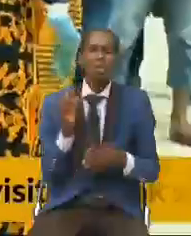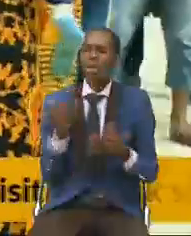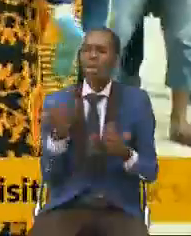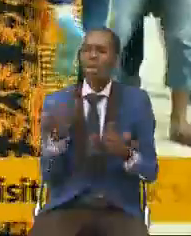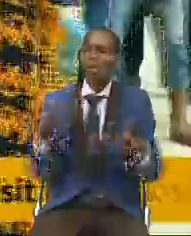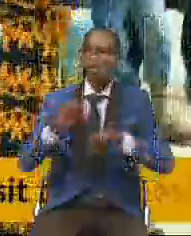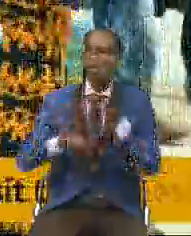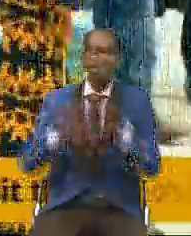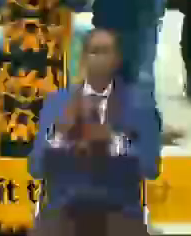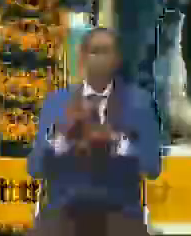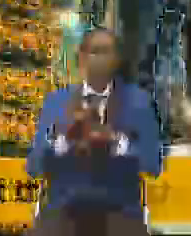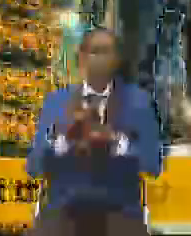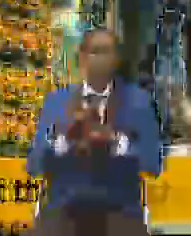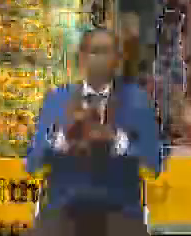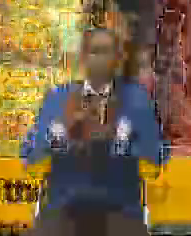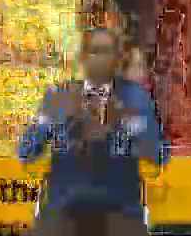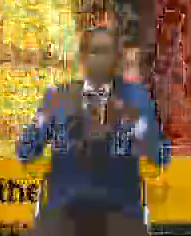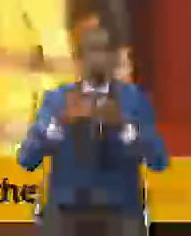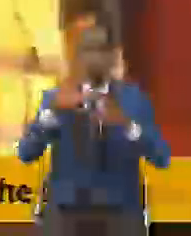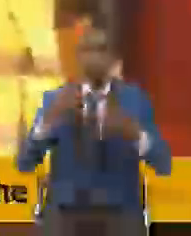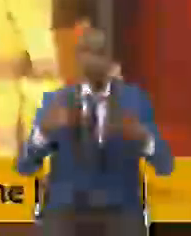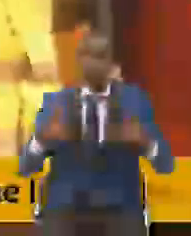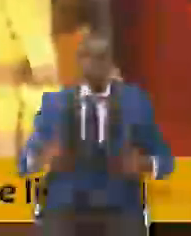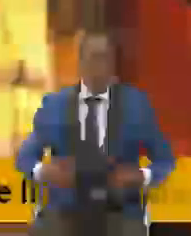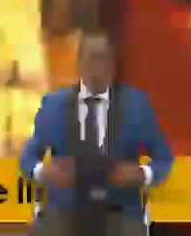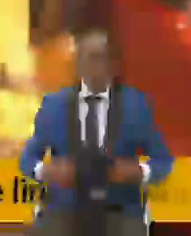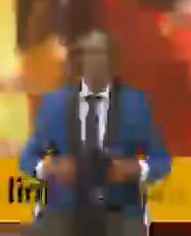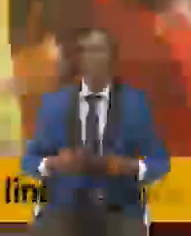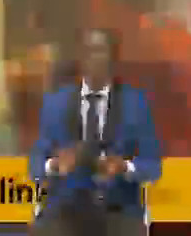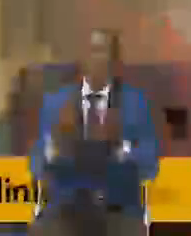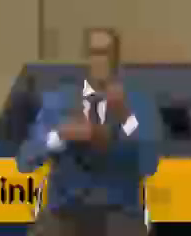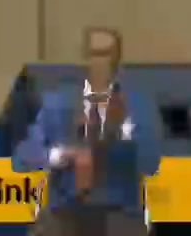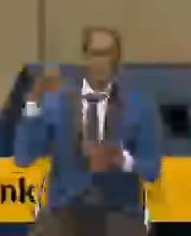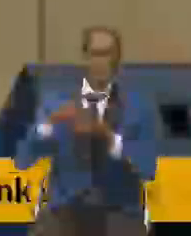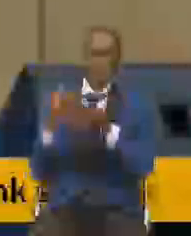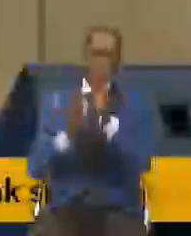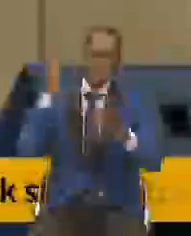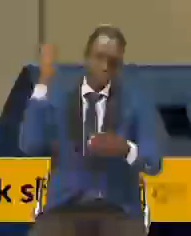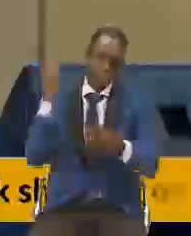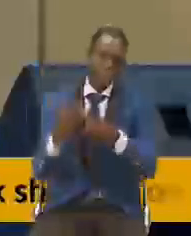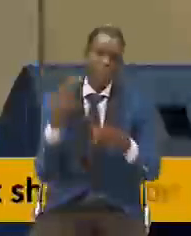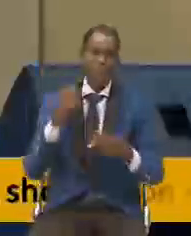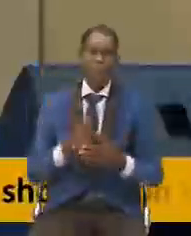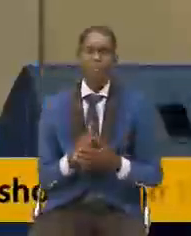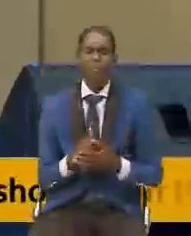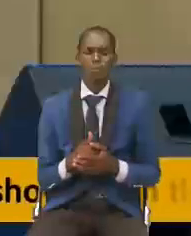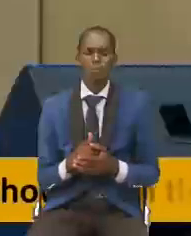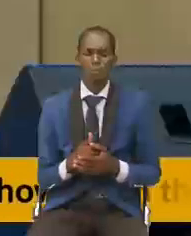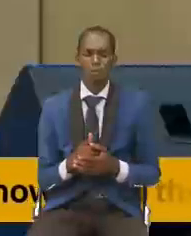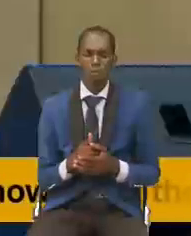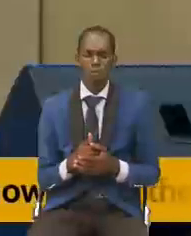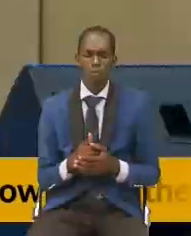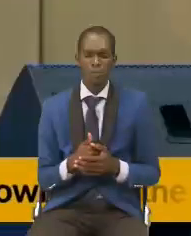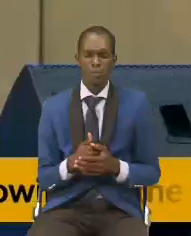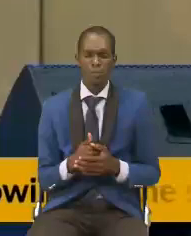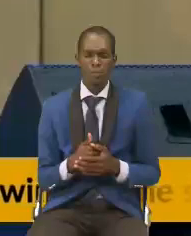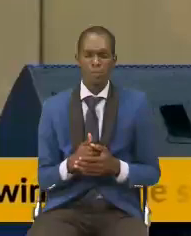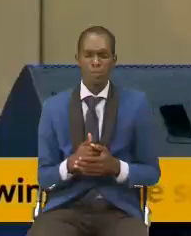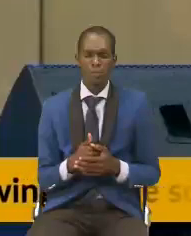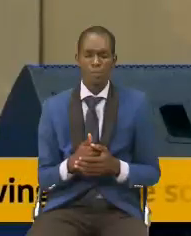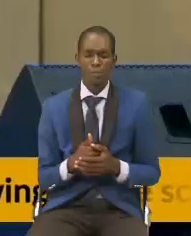swelling of goiter and any other kind of swelling in your body come out in jesus name